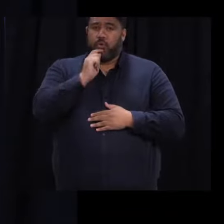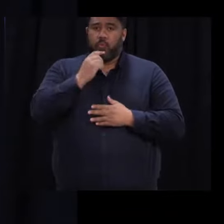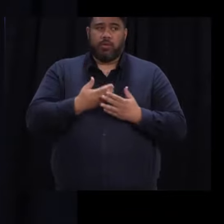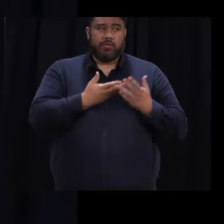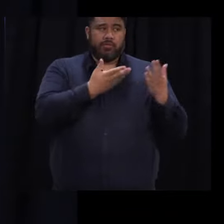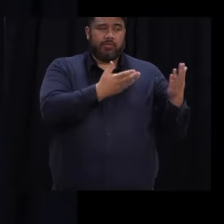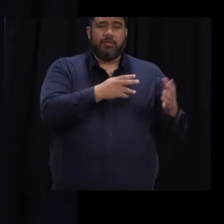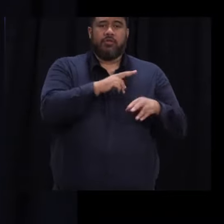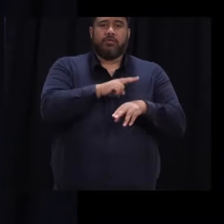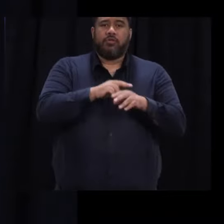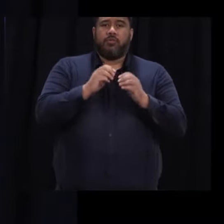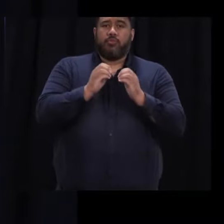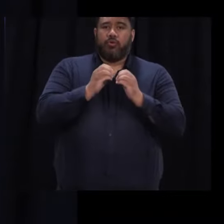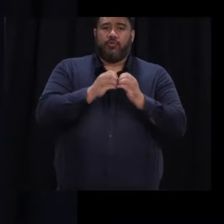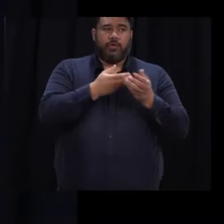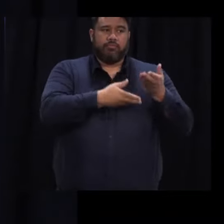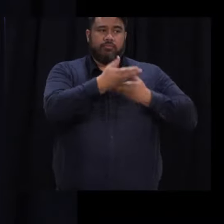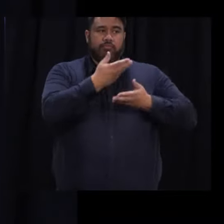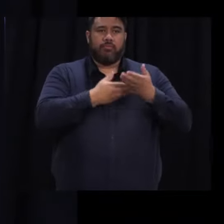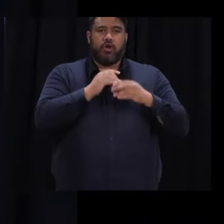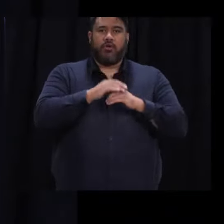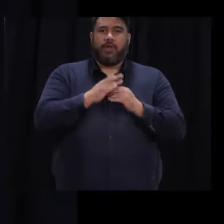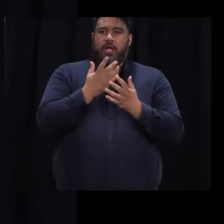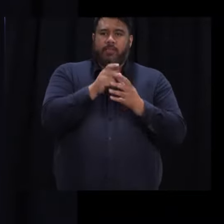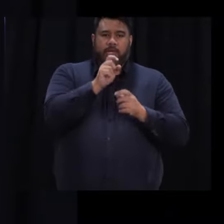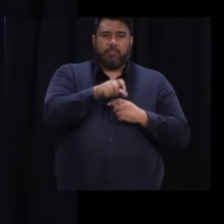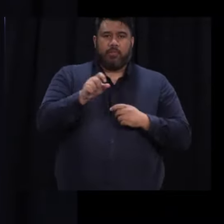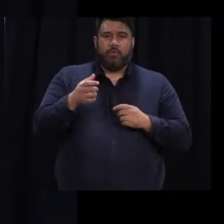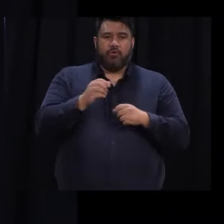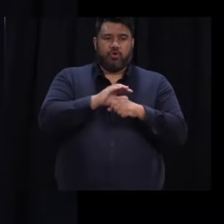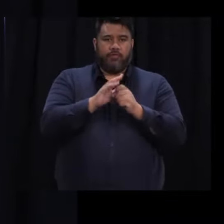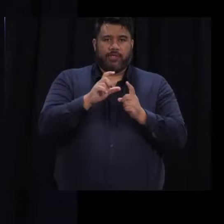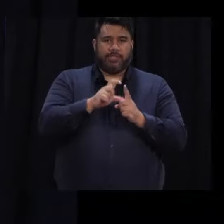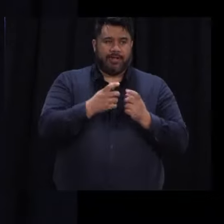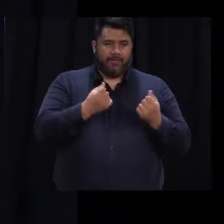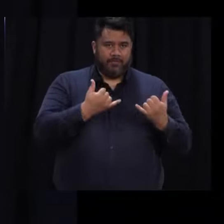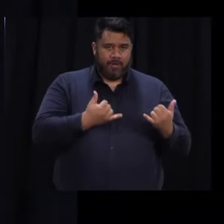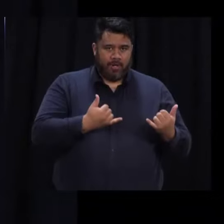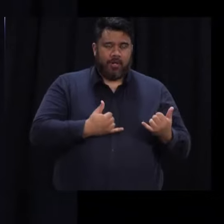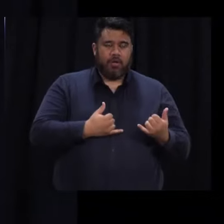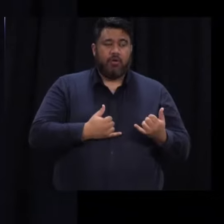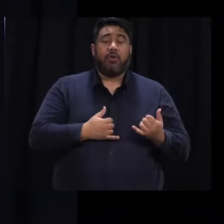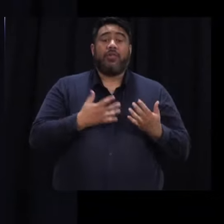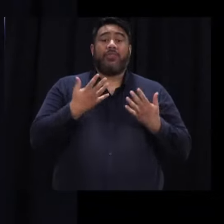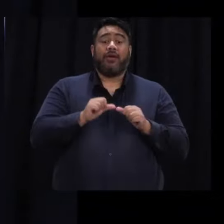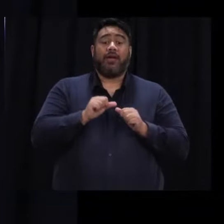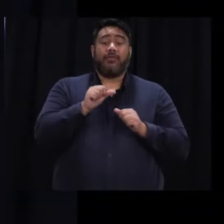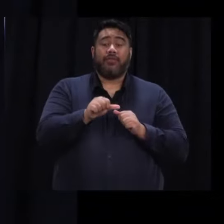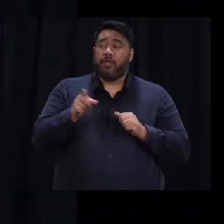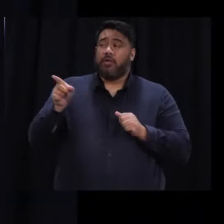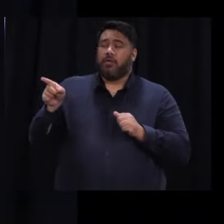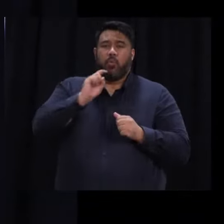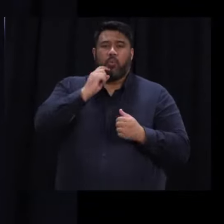Good afternoon, everybody.I will shortly hand over to Dr Bloomfield to run through